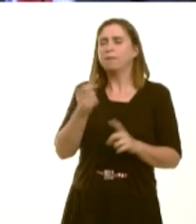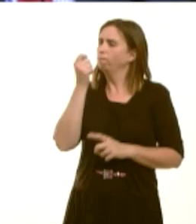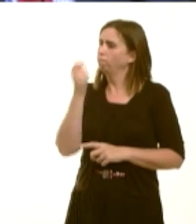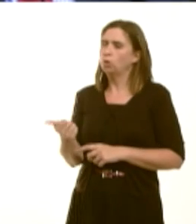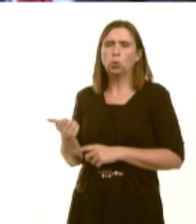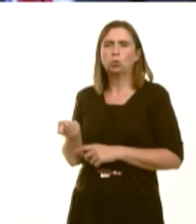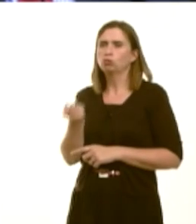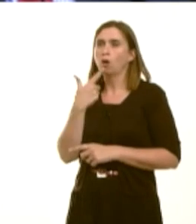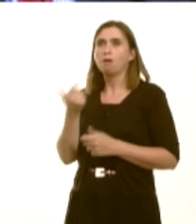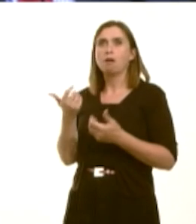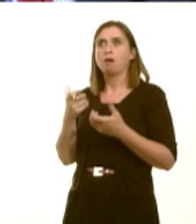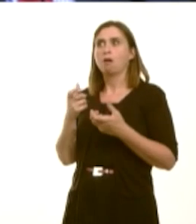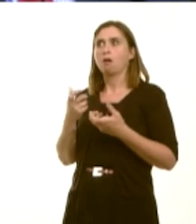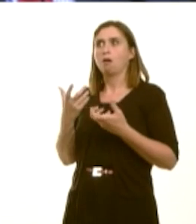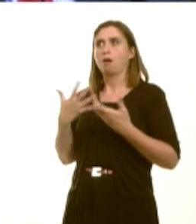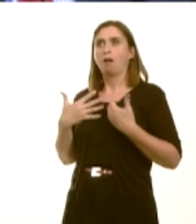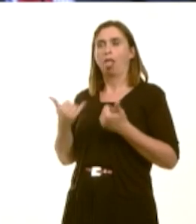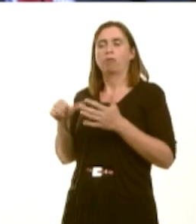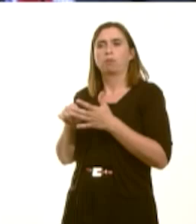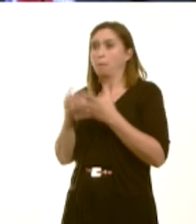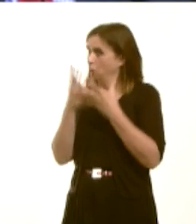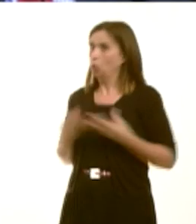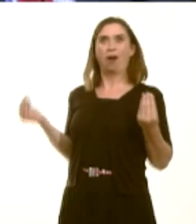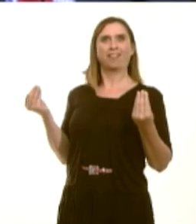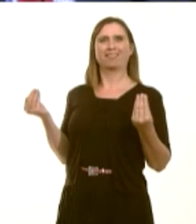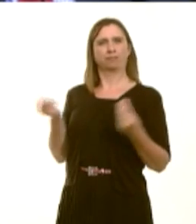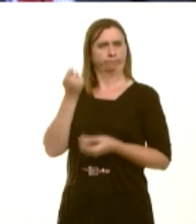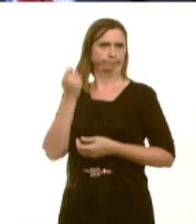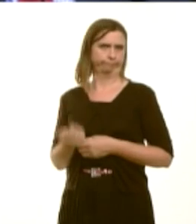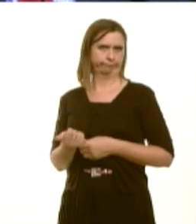It is right to say that, for some peopleóand no two individuals are the same with cancer;